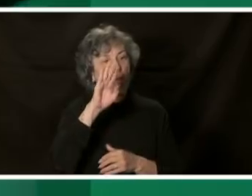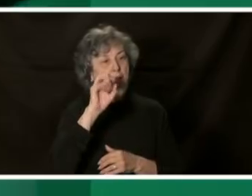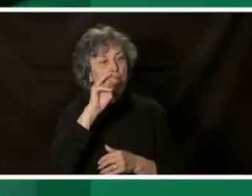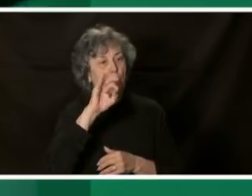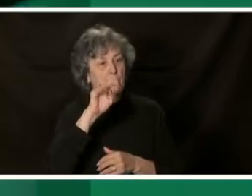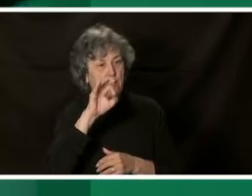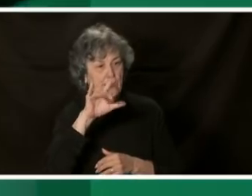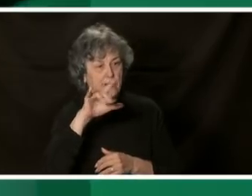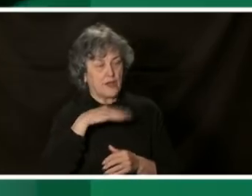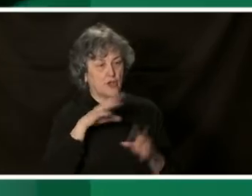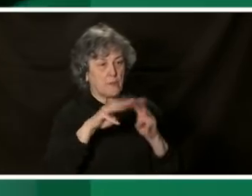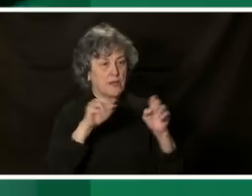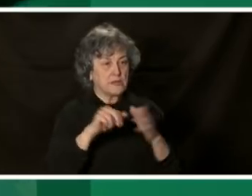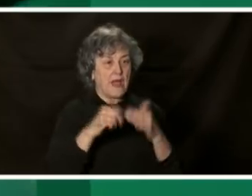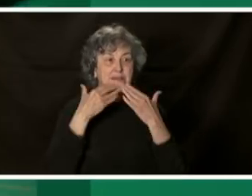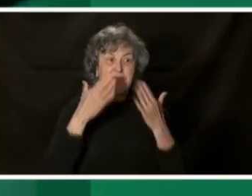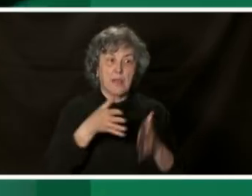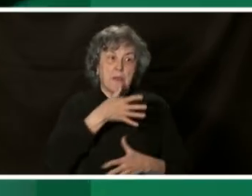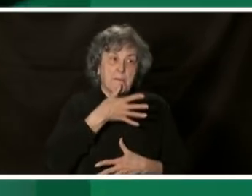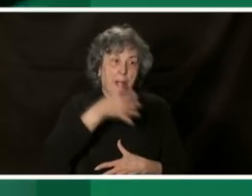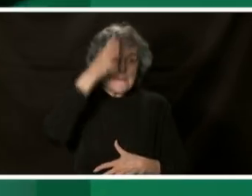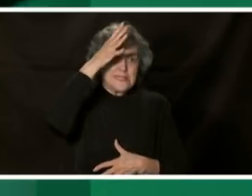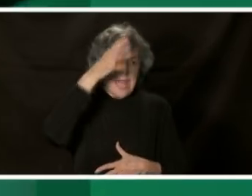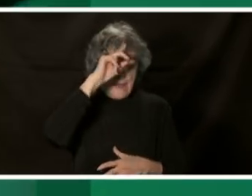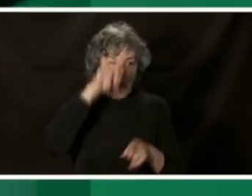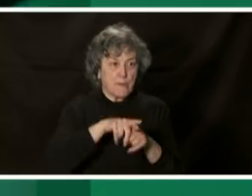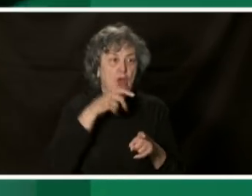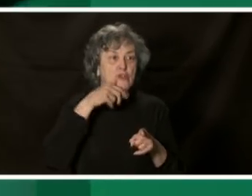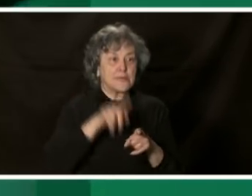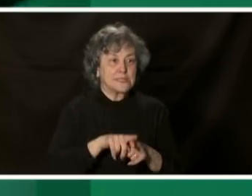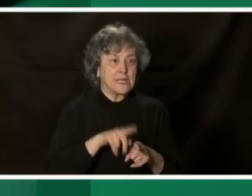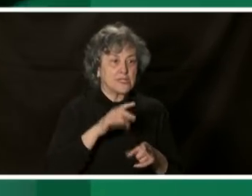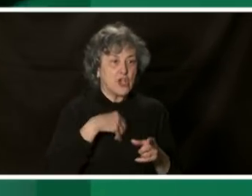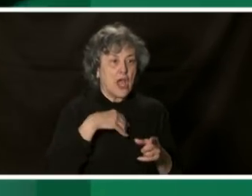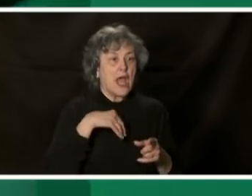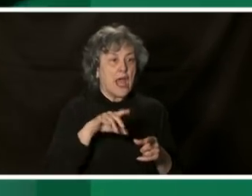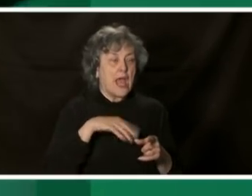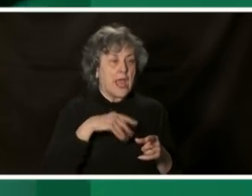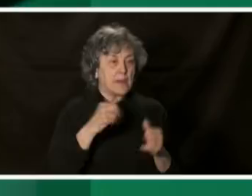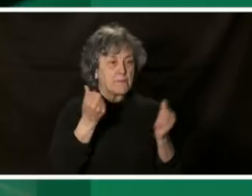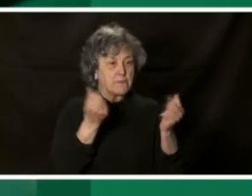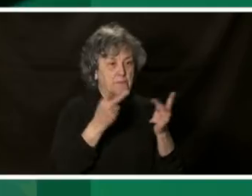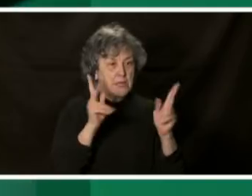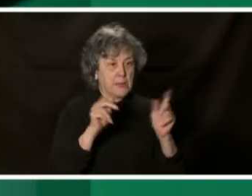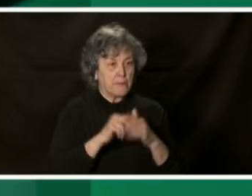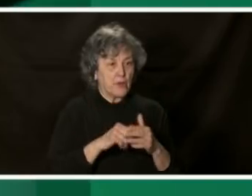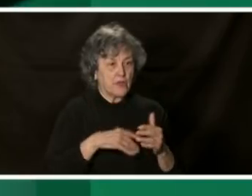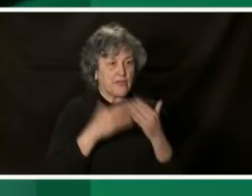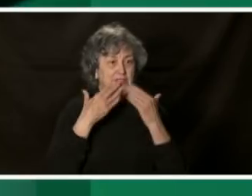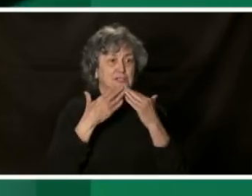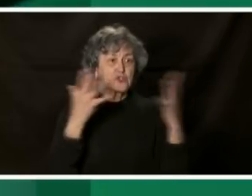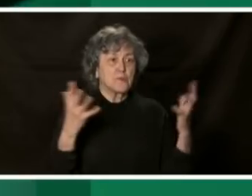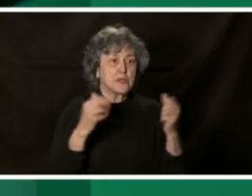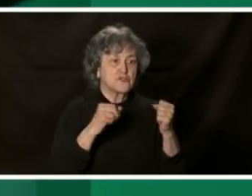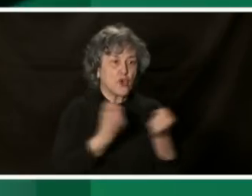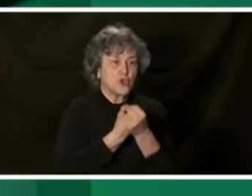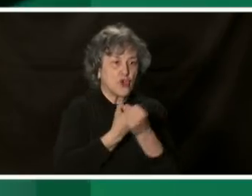I WANT TO THANK MY MOM, MY DAD, MY BROTHER, MY SISTER, AND MY FRIENDS IN THIS PROGRAM. THANK YOU SO MUCH FOR YOUR LOVE AND SUPPORT. GO BLAZERS.